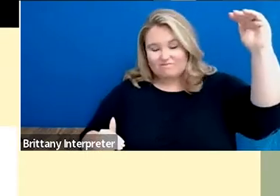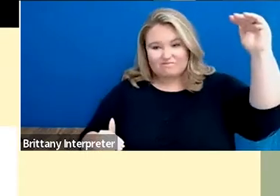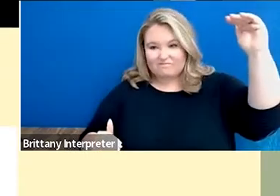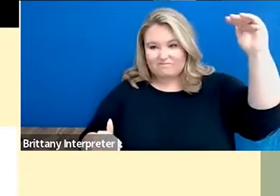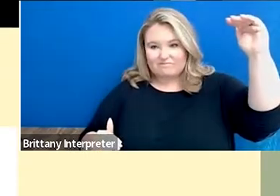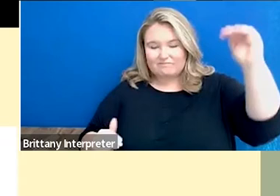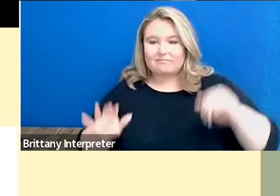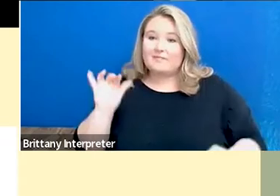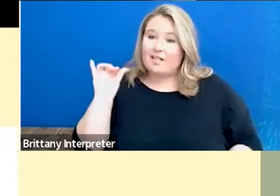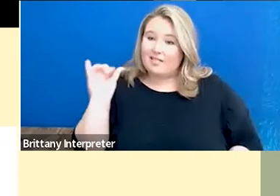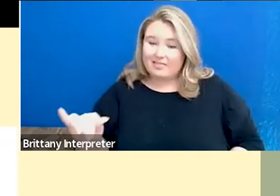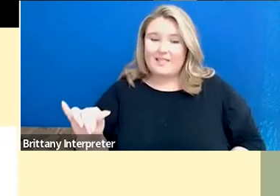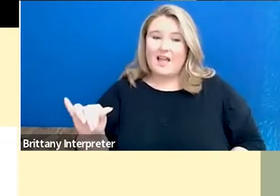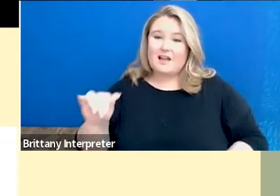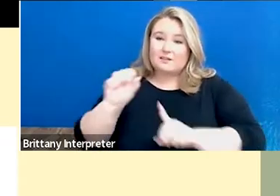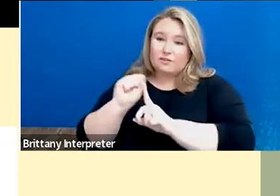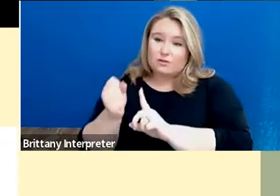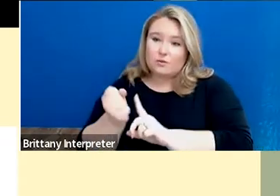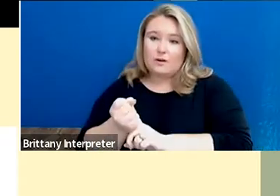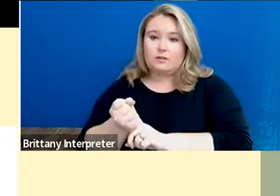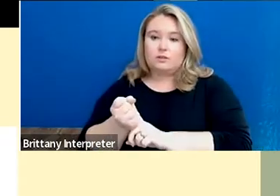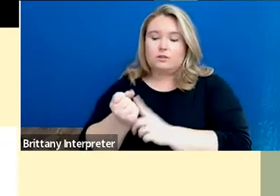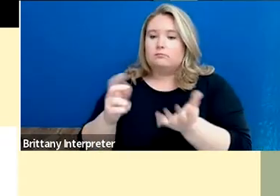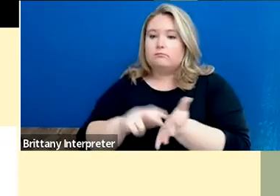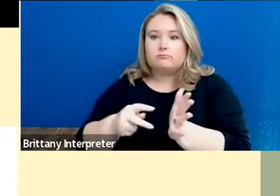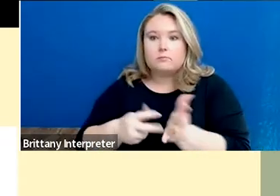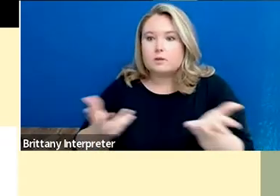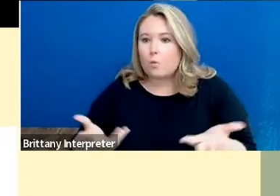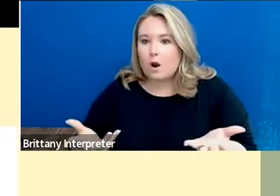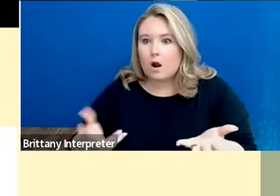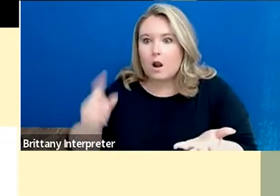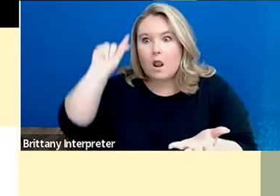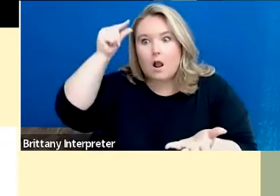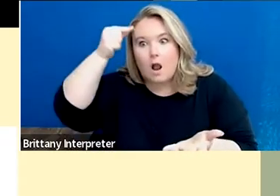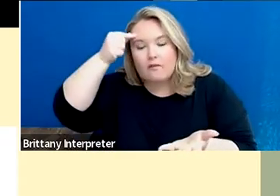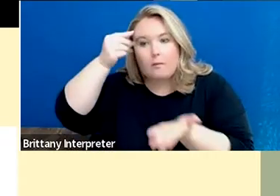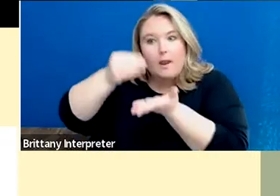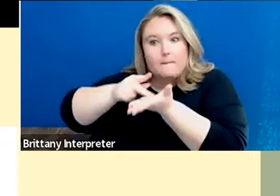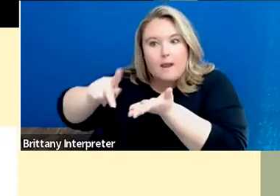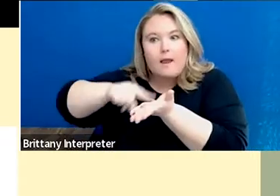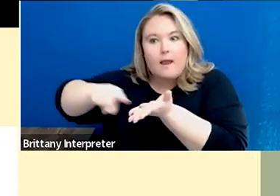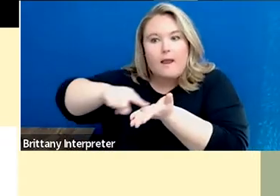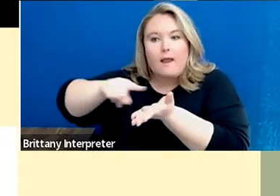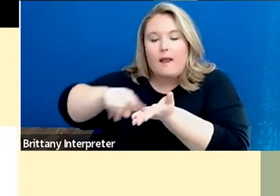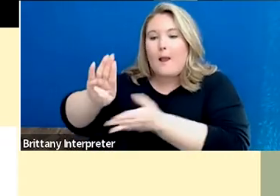And that ultimately it cost the government billions of dollars in unnecessary expenses